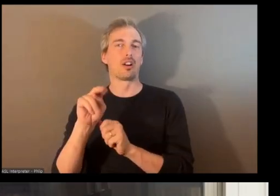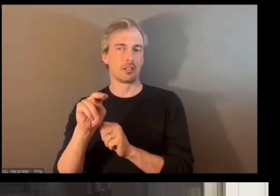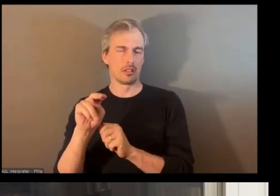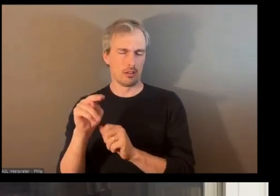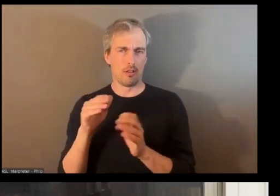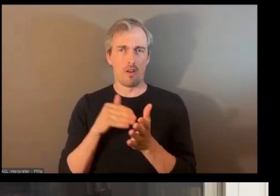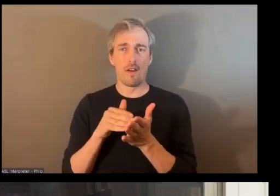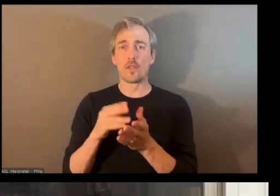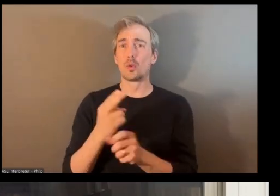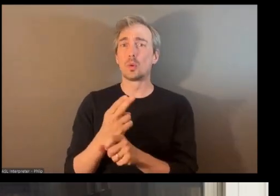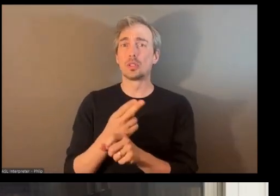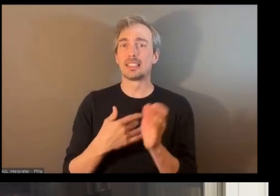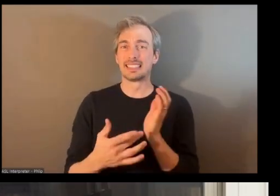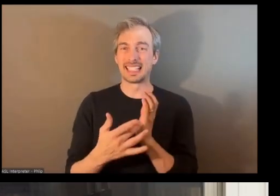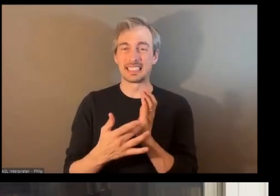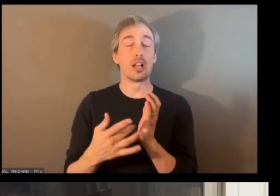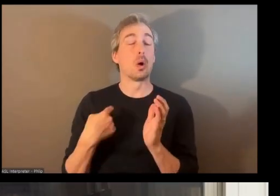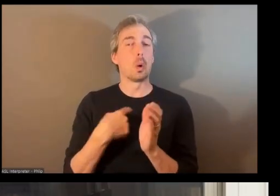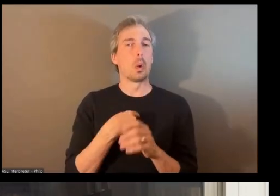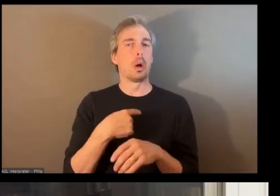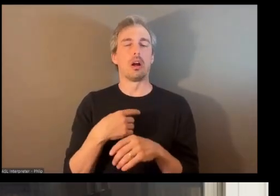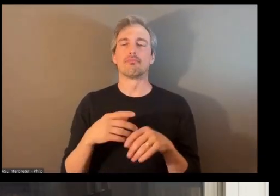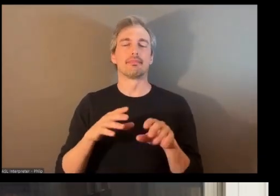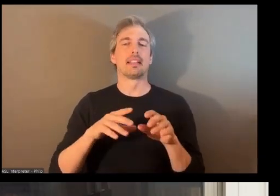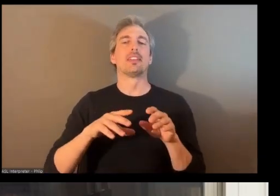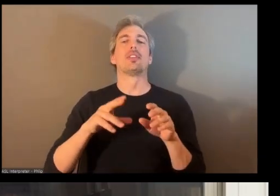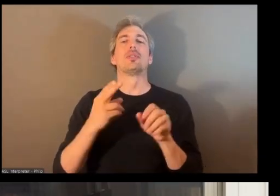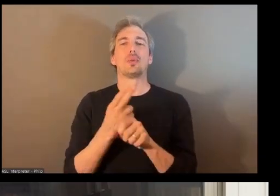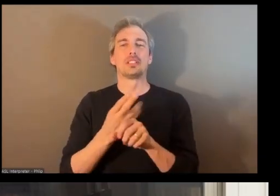Well, obviously that's super obvious! Nobody would not understand what that is!